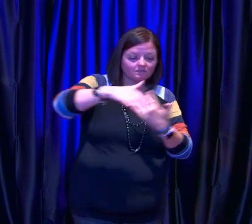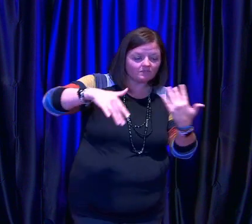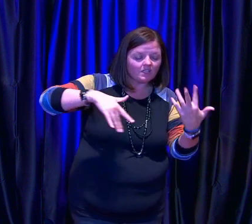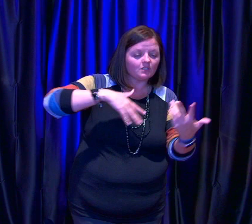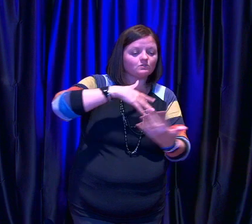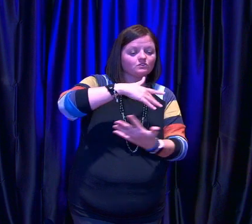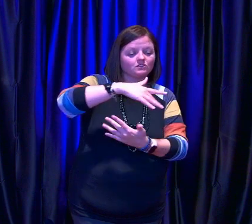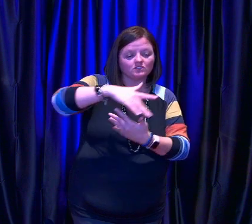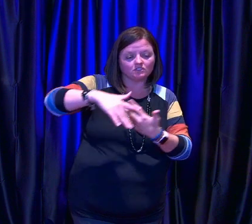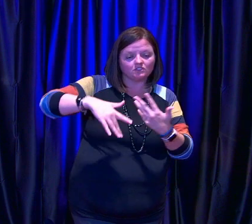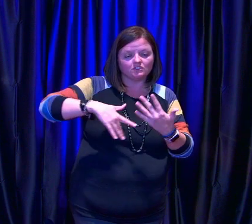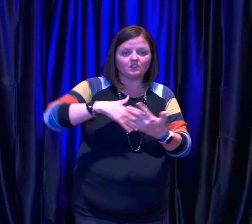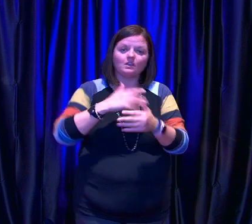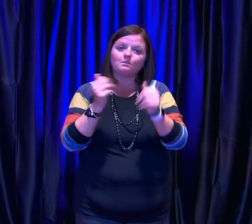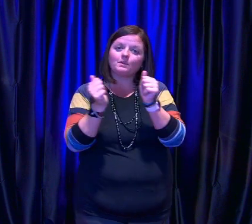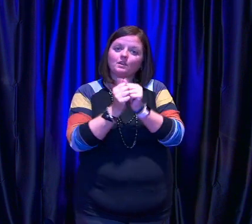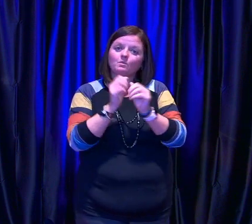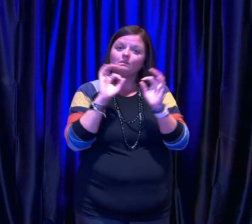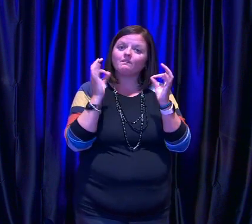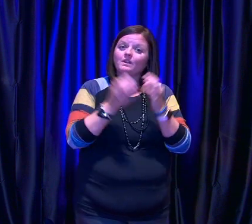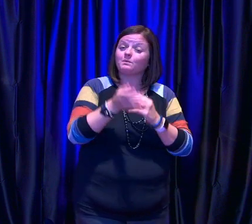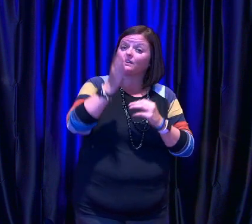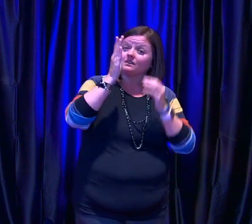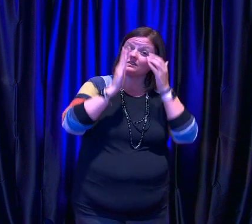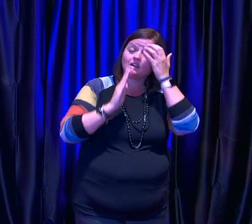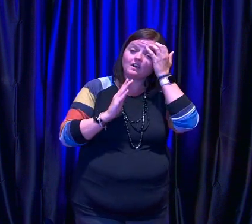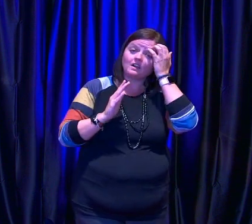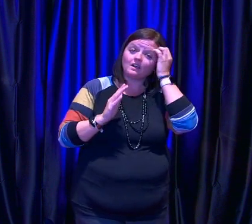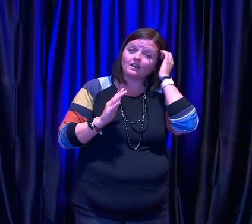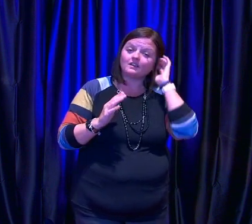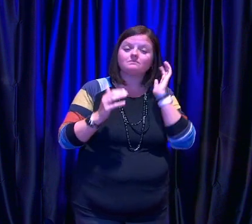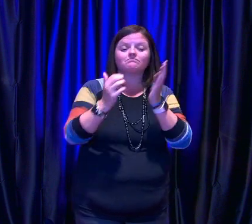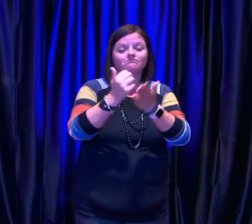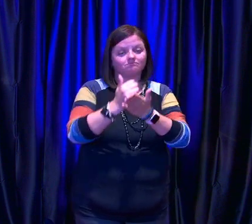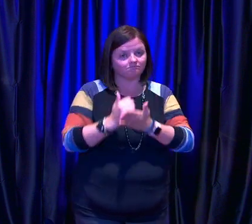being with the family of God is is just so helpful